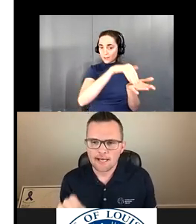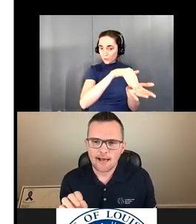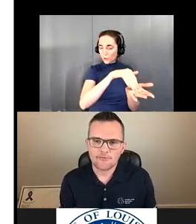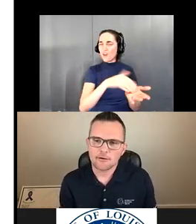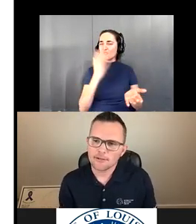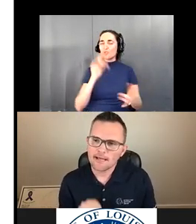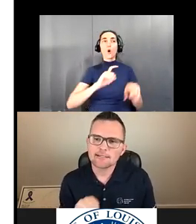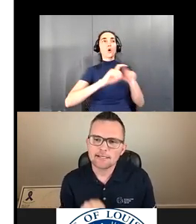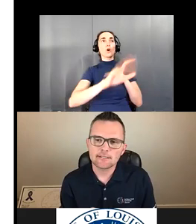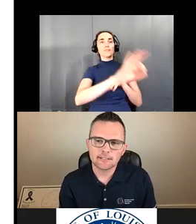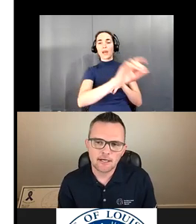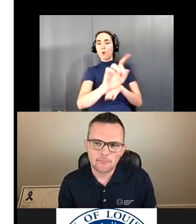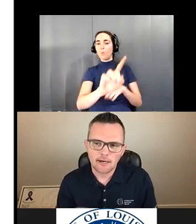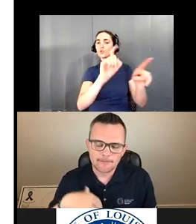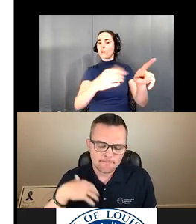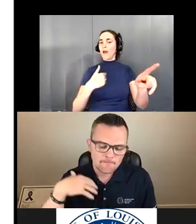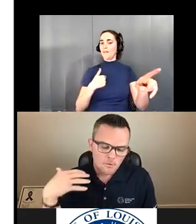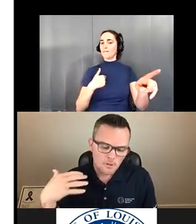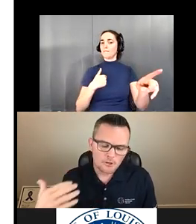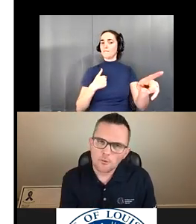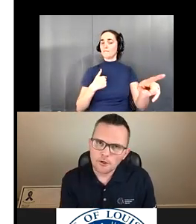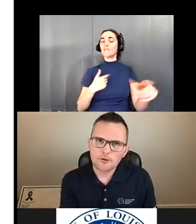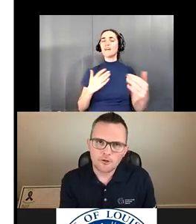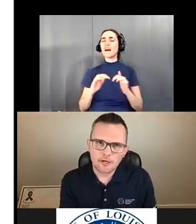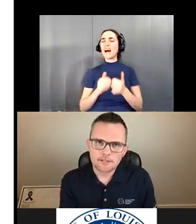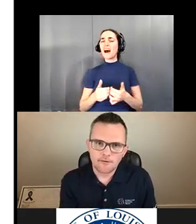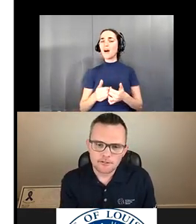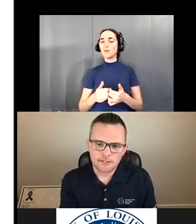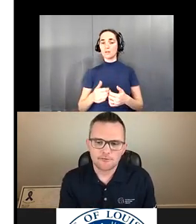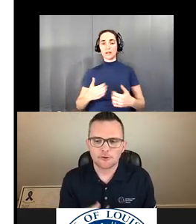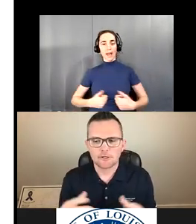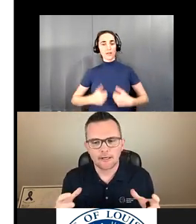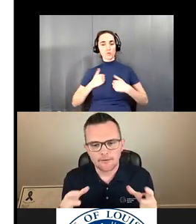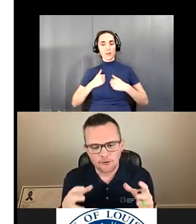to have them and that is easily done by knowing your address obviously if you're in a if you're